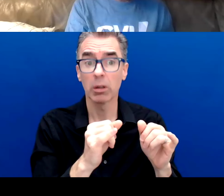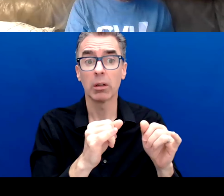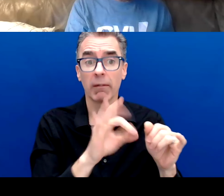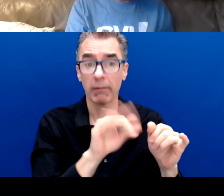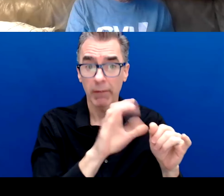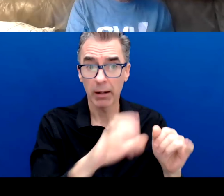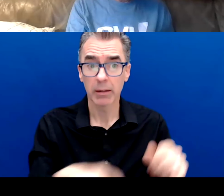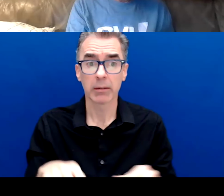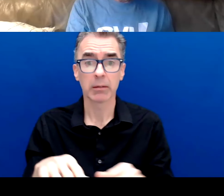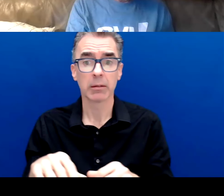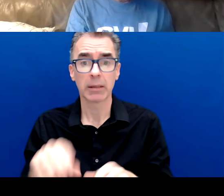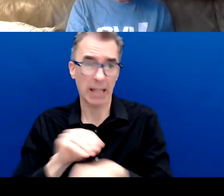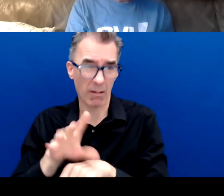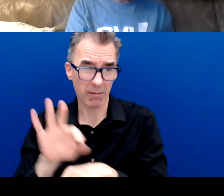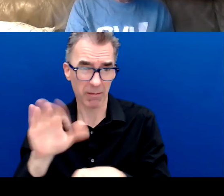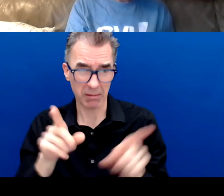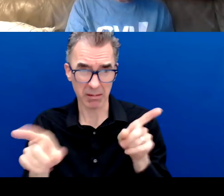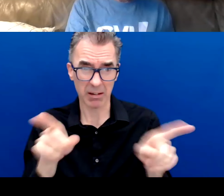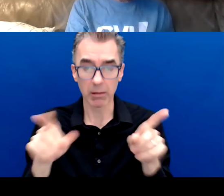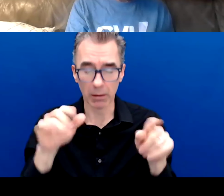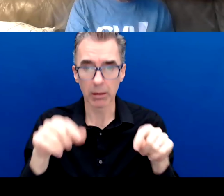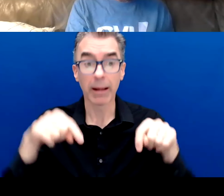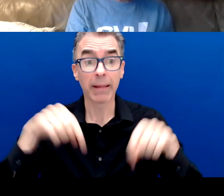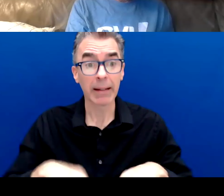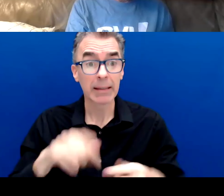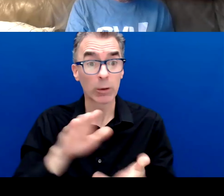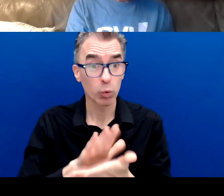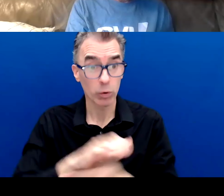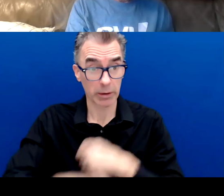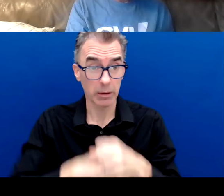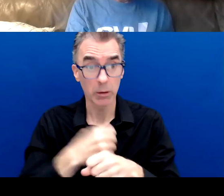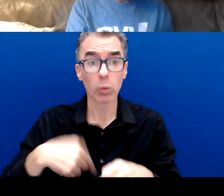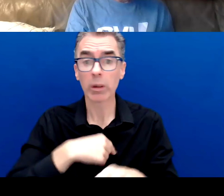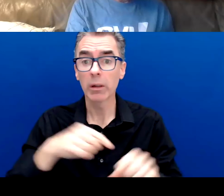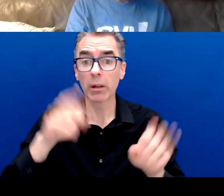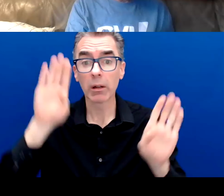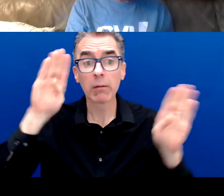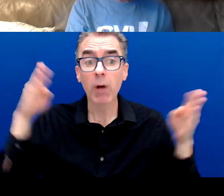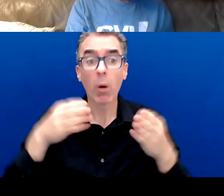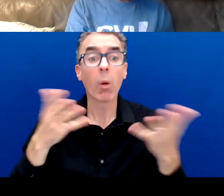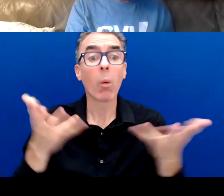what we're going to be working on this academic year is our communication.